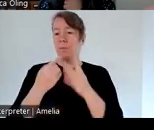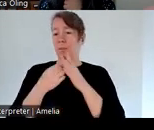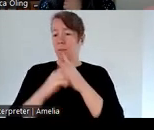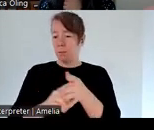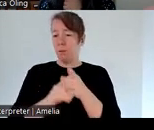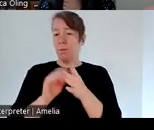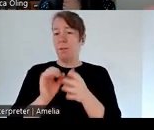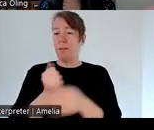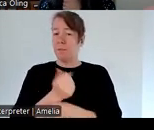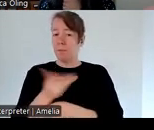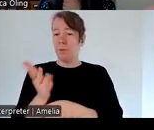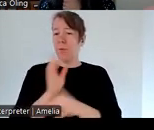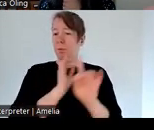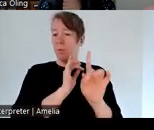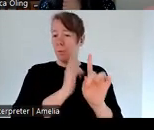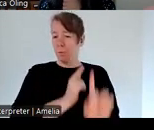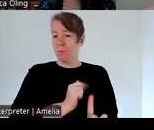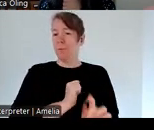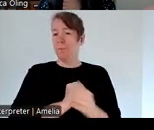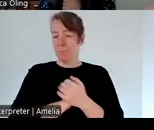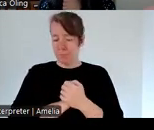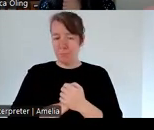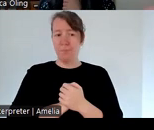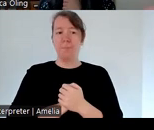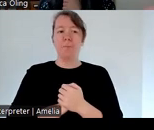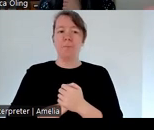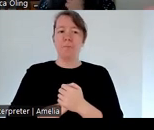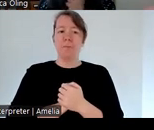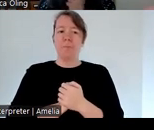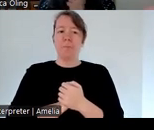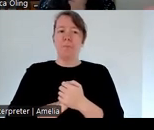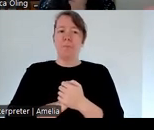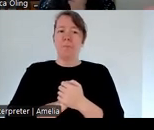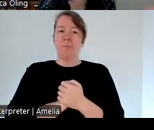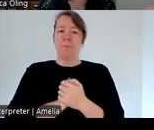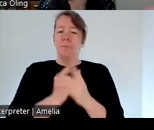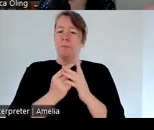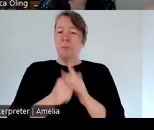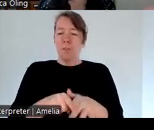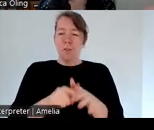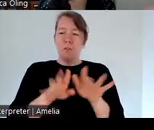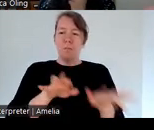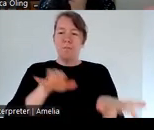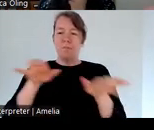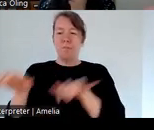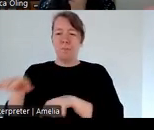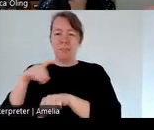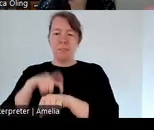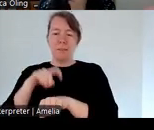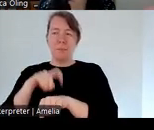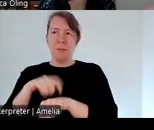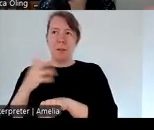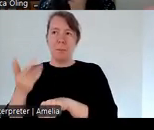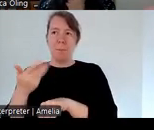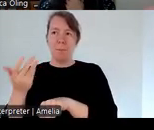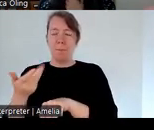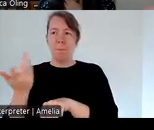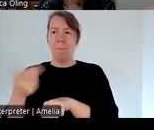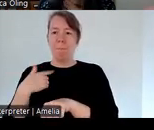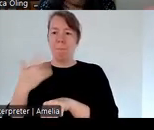Um, we really wanted to, this started right around the same time as, um, everyone was moving to remote for COVID.